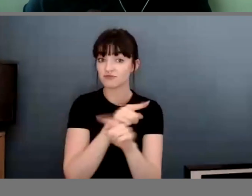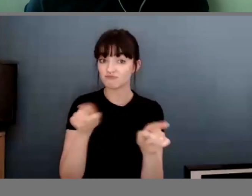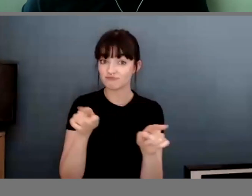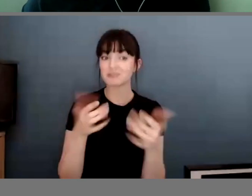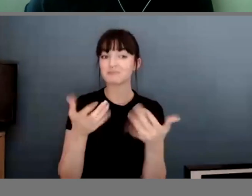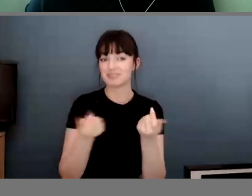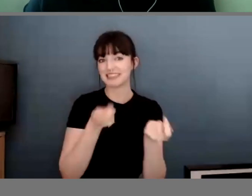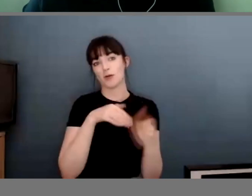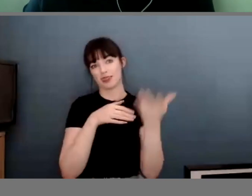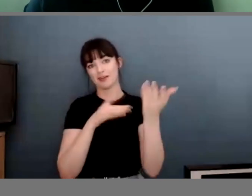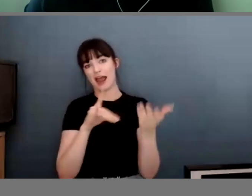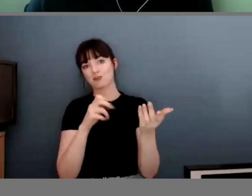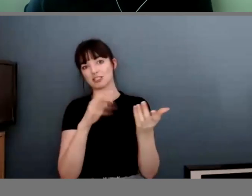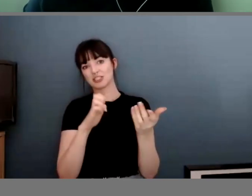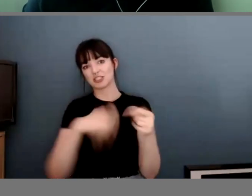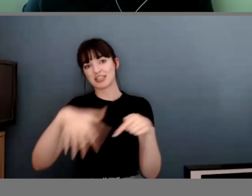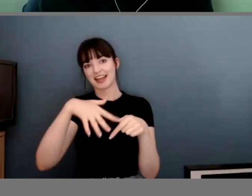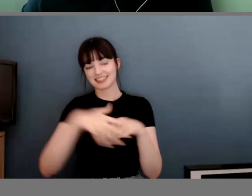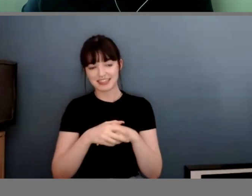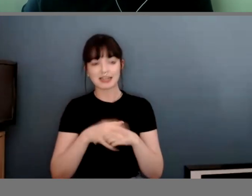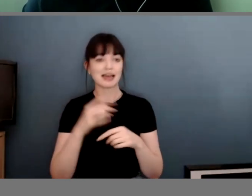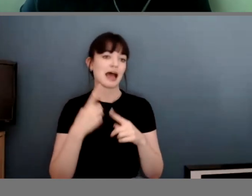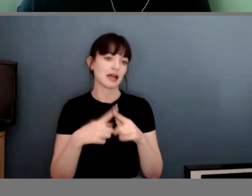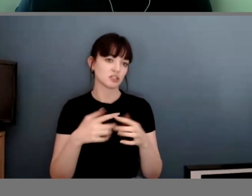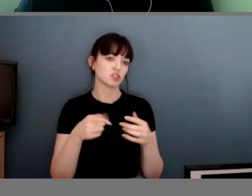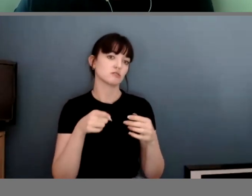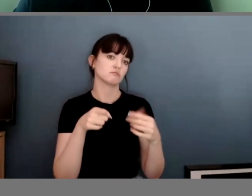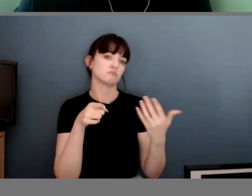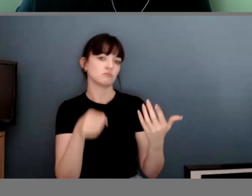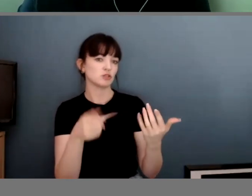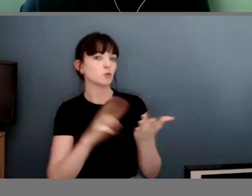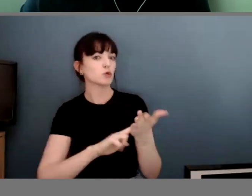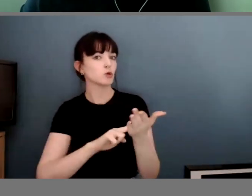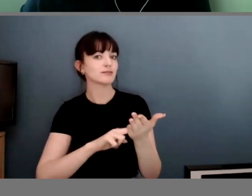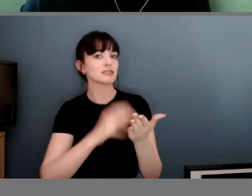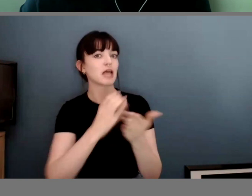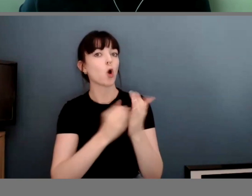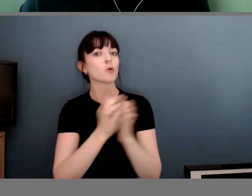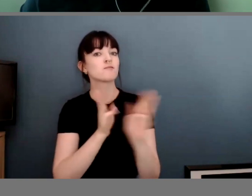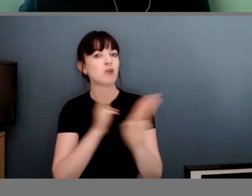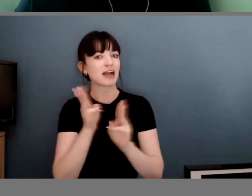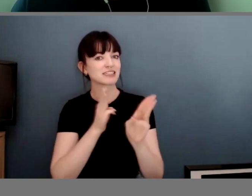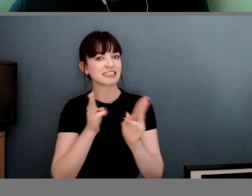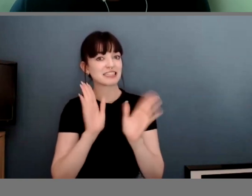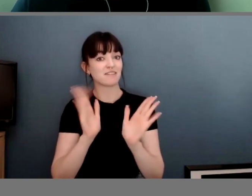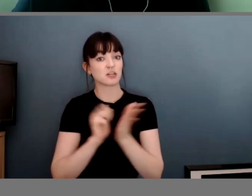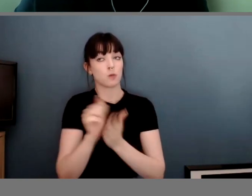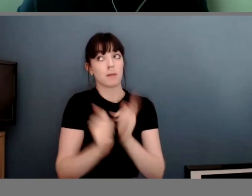dealing with a code of practice that's out since 2007 dealing with that. But similarly the head of